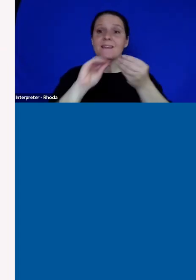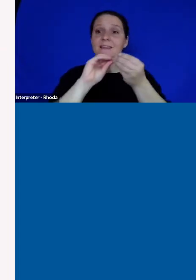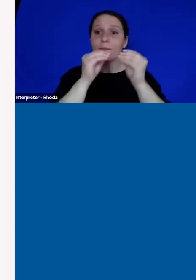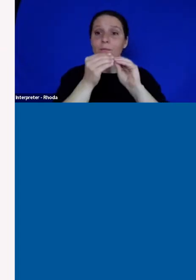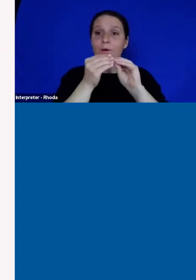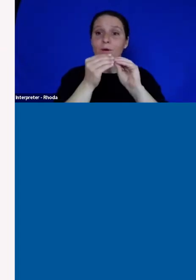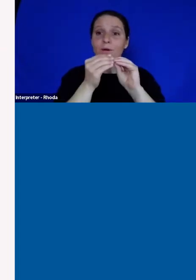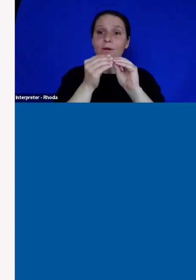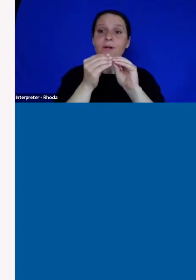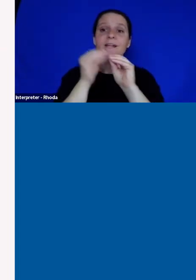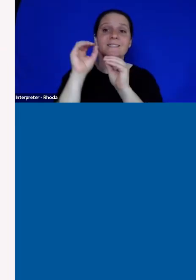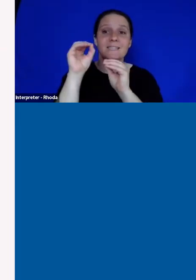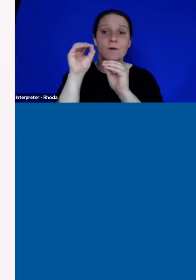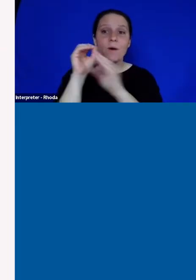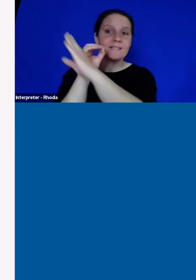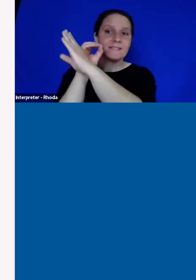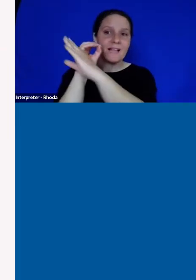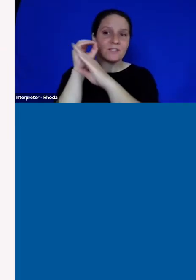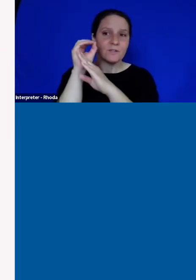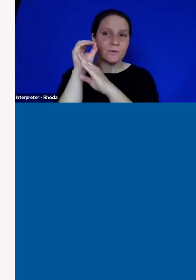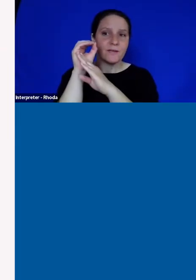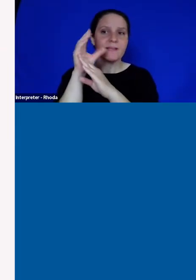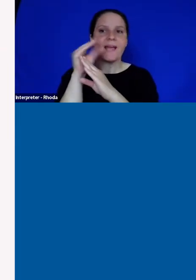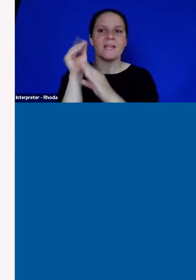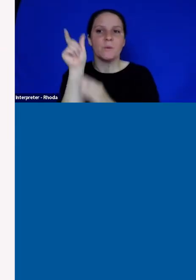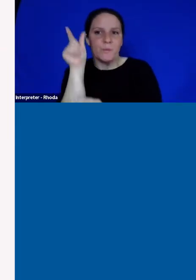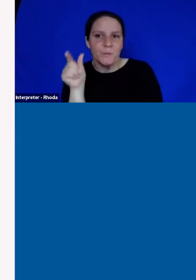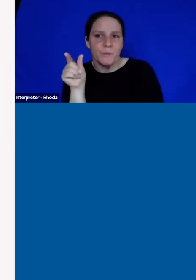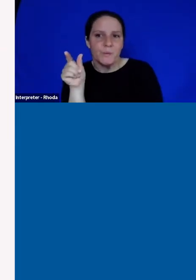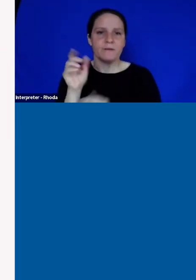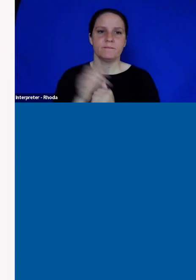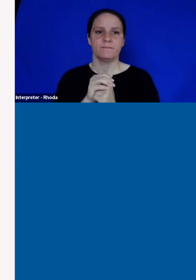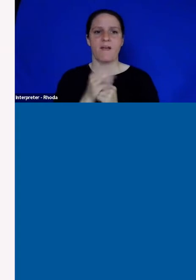This is my personal favorite for body text and a good readability test too is to squint